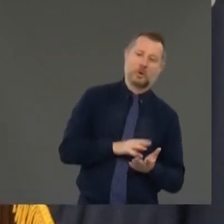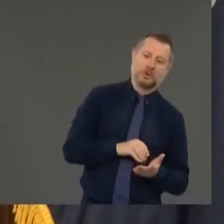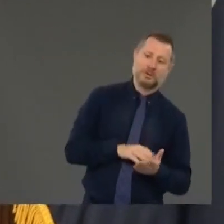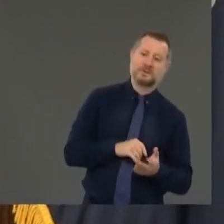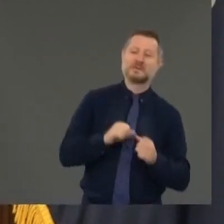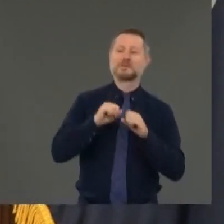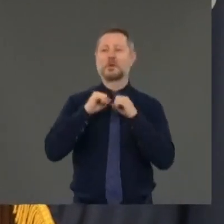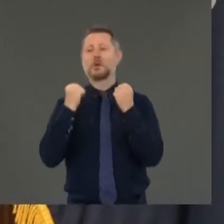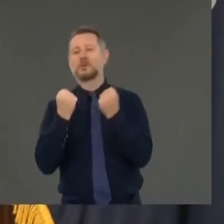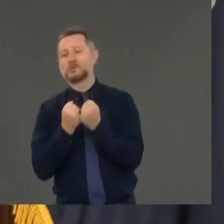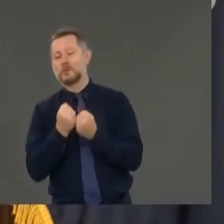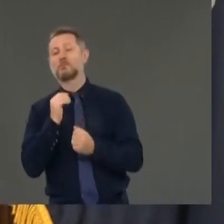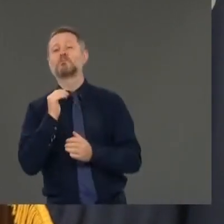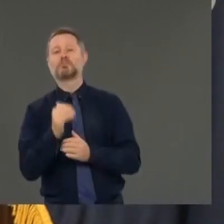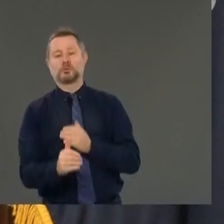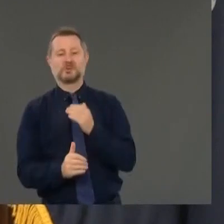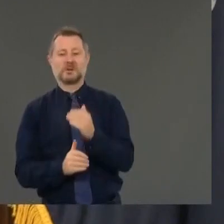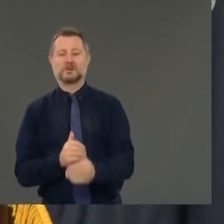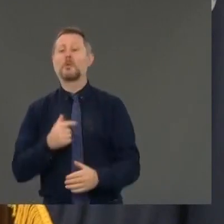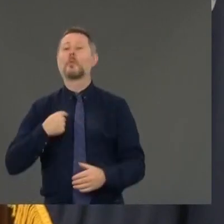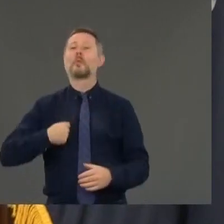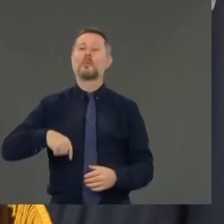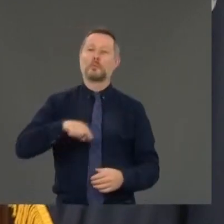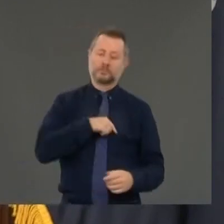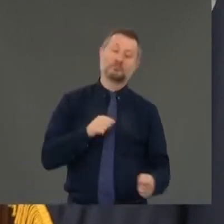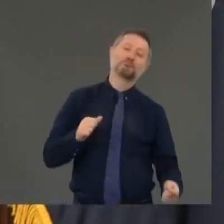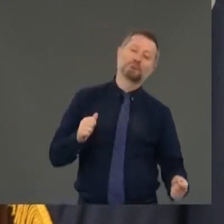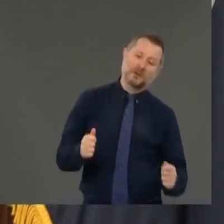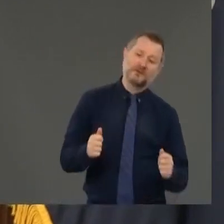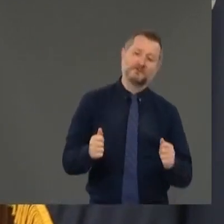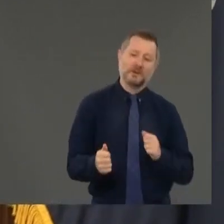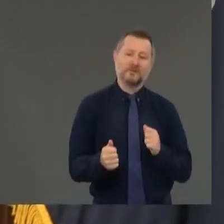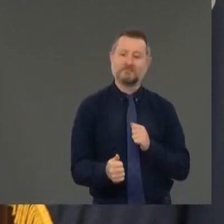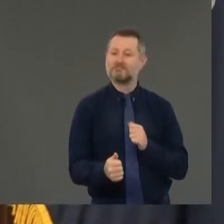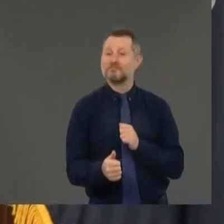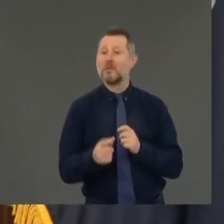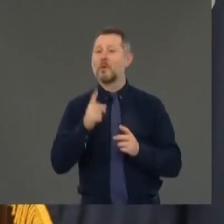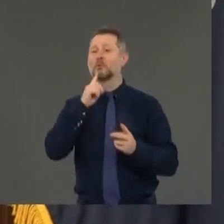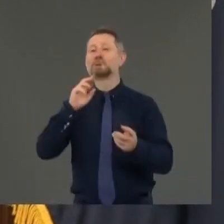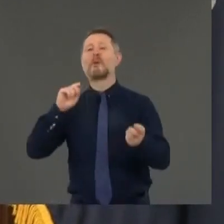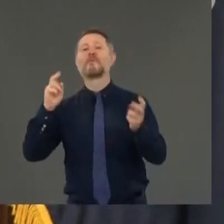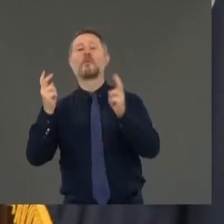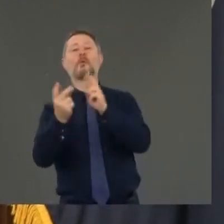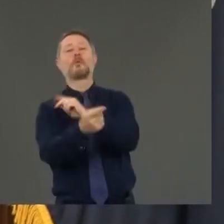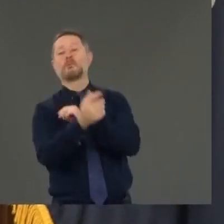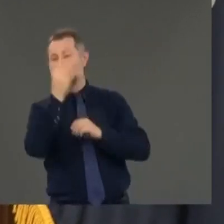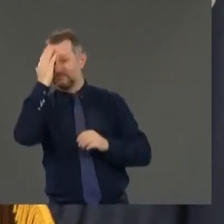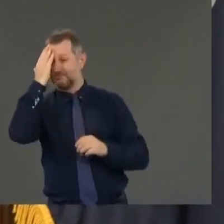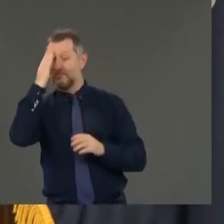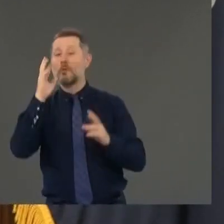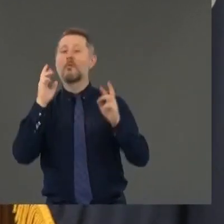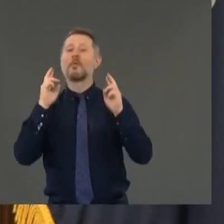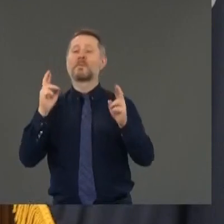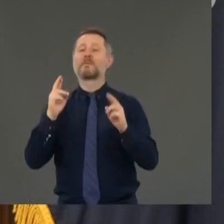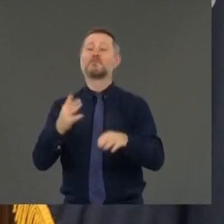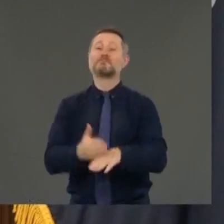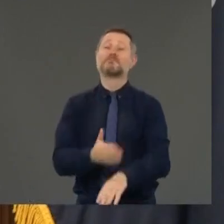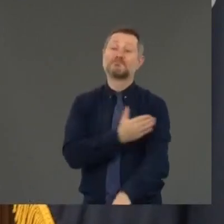I WOULD. LIVE AND LEARN.